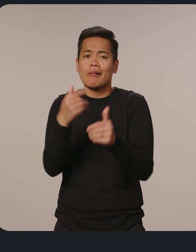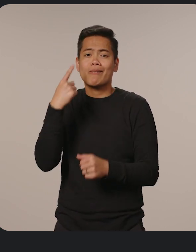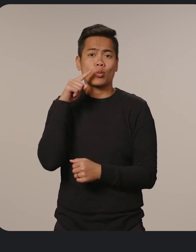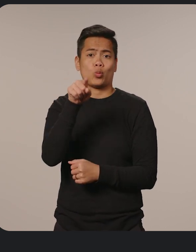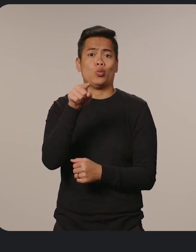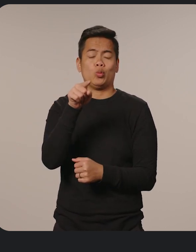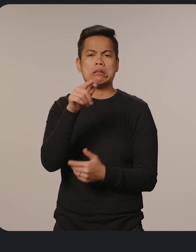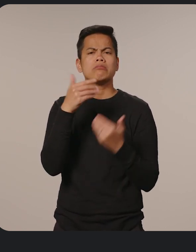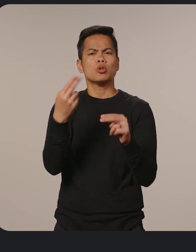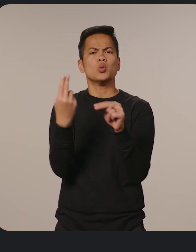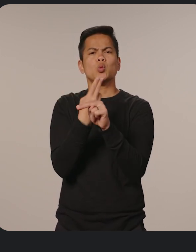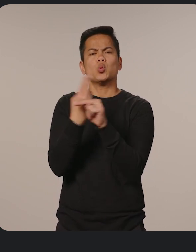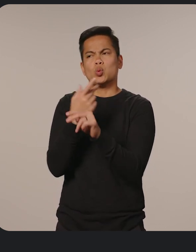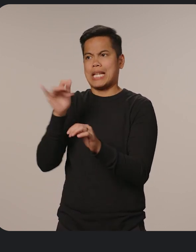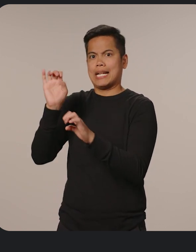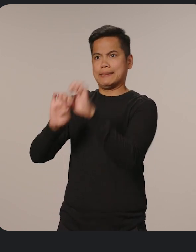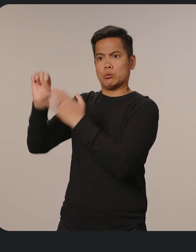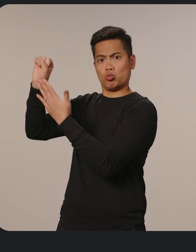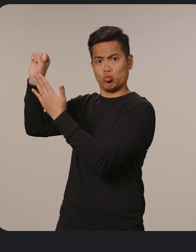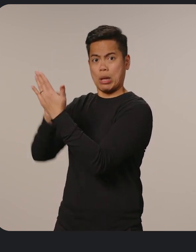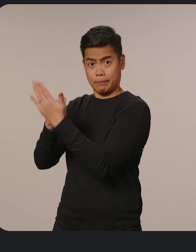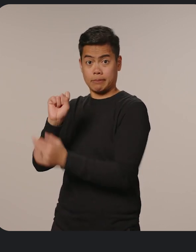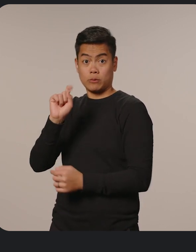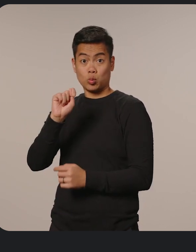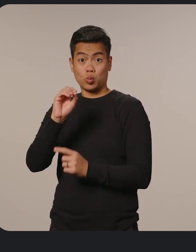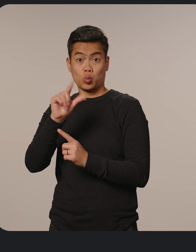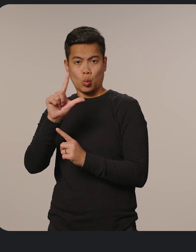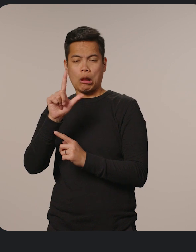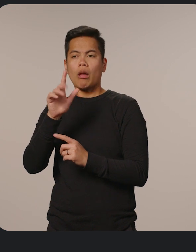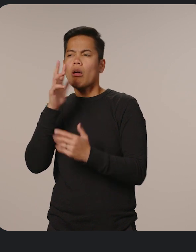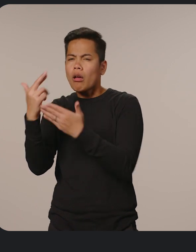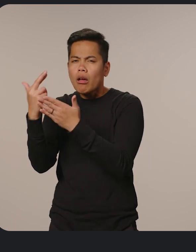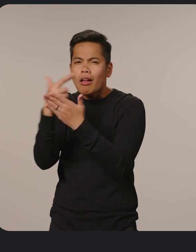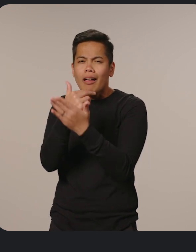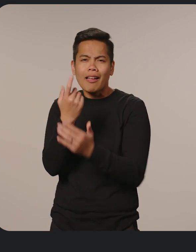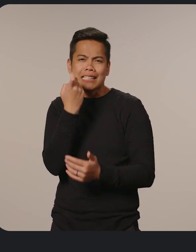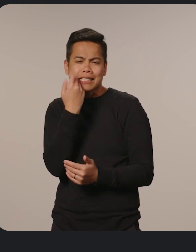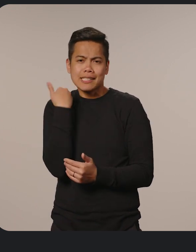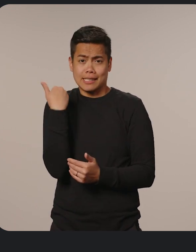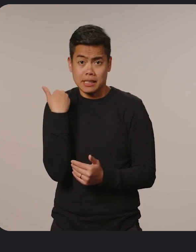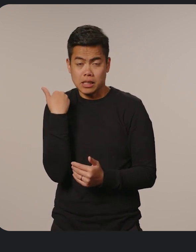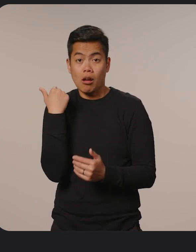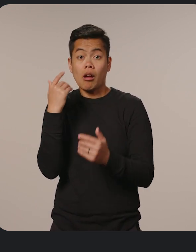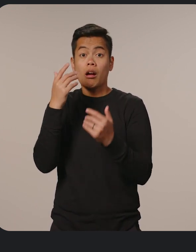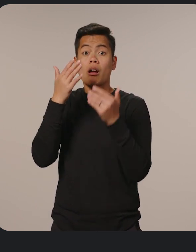that we reviewed earlier, which converts the automation you describe into a starter script that can